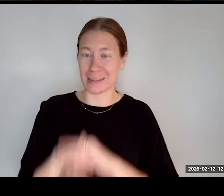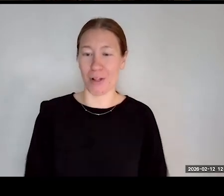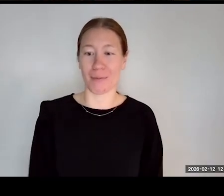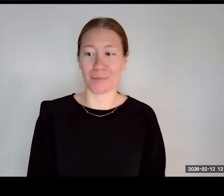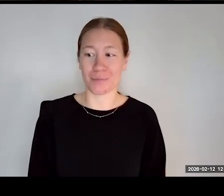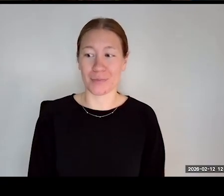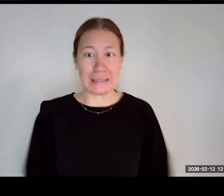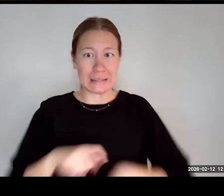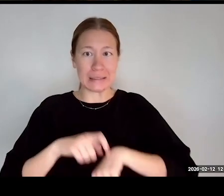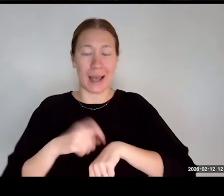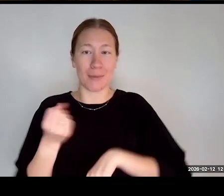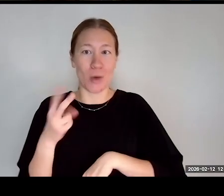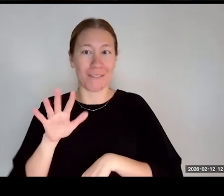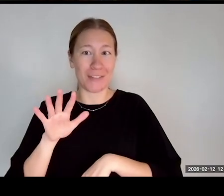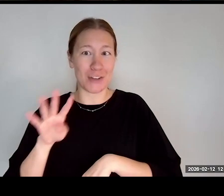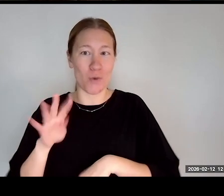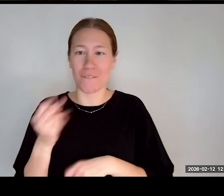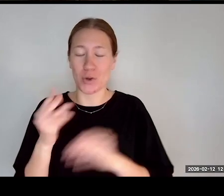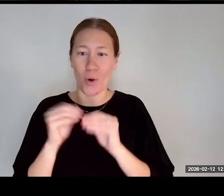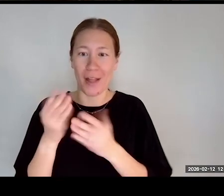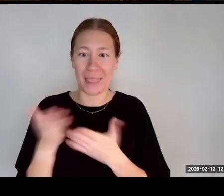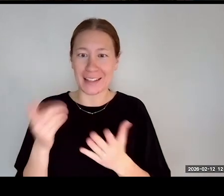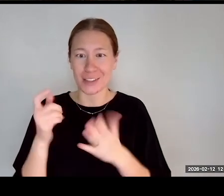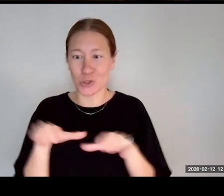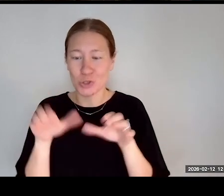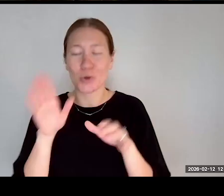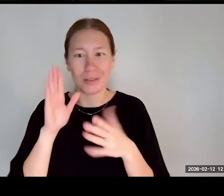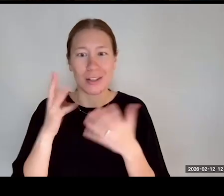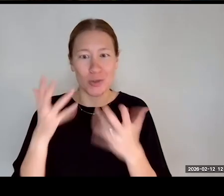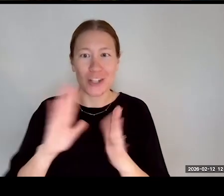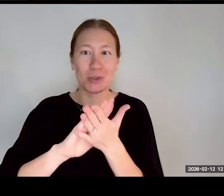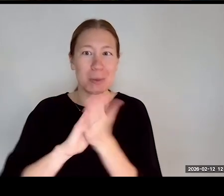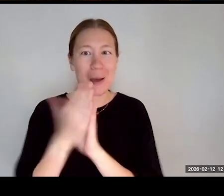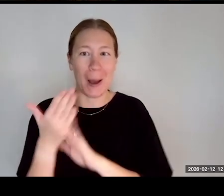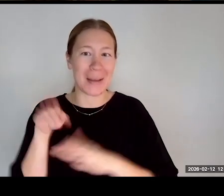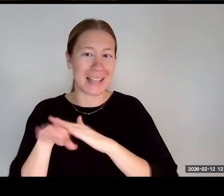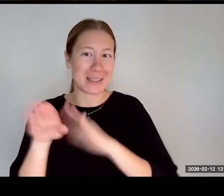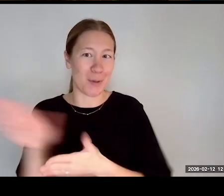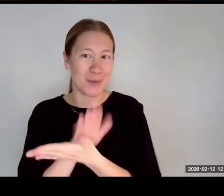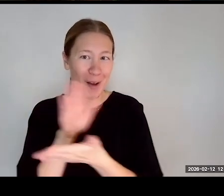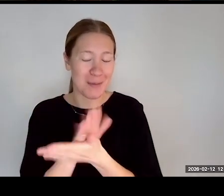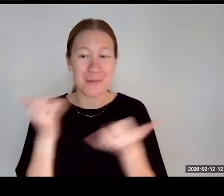We just got a couple more things to do. And then we've made our practice document accessible. So the next thing we're going to talk about are links.